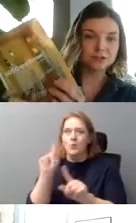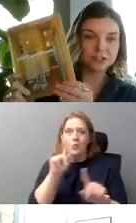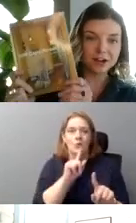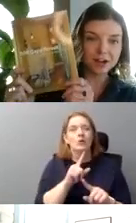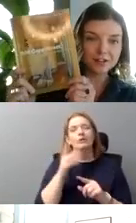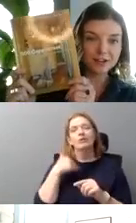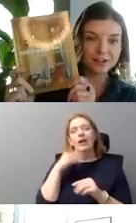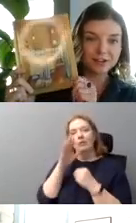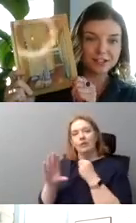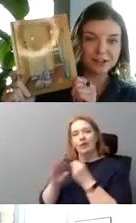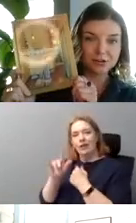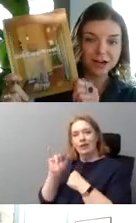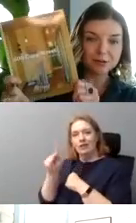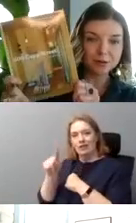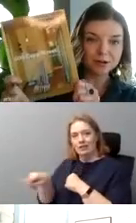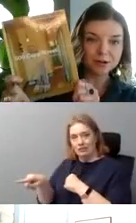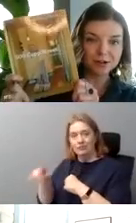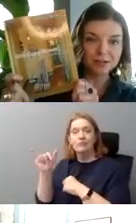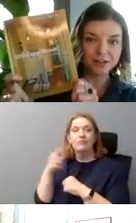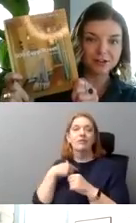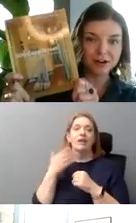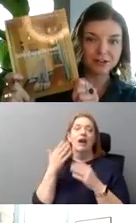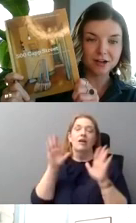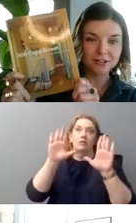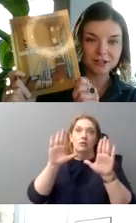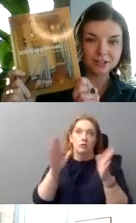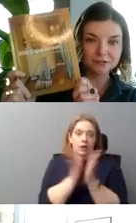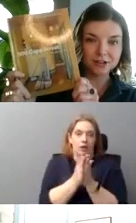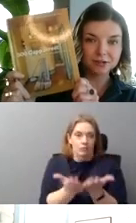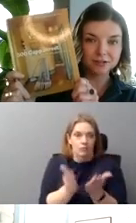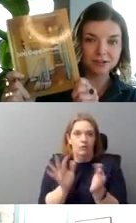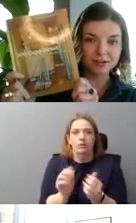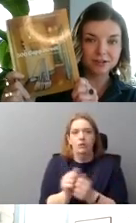do a shout out, there is an incredible book on The David Ireland House that's also available online.